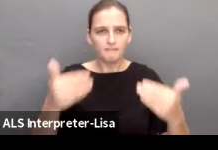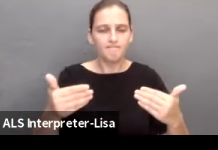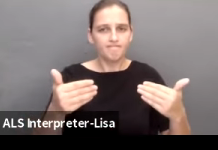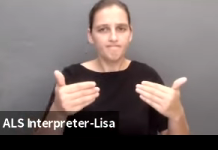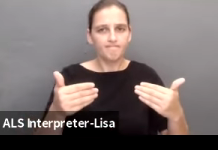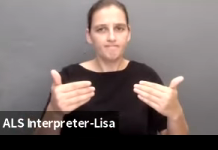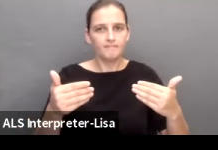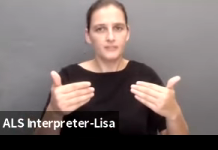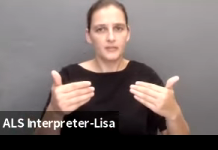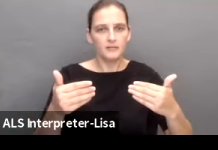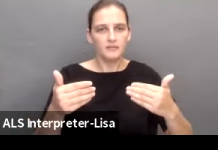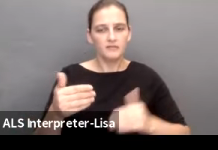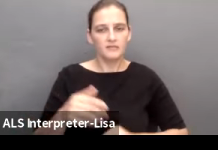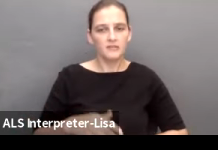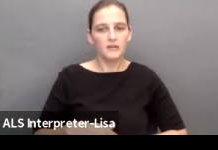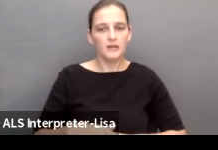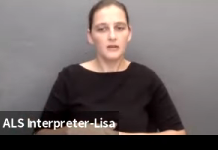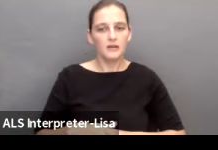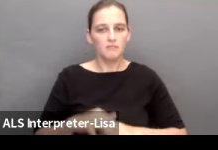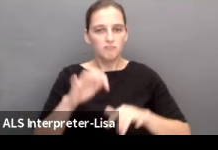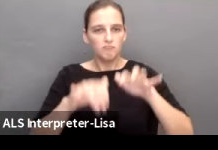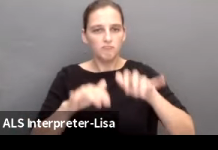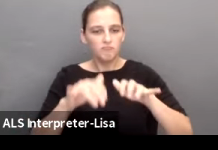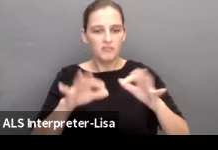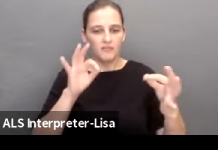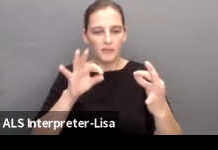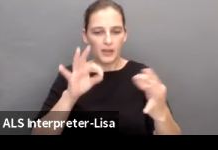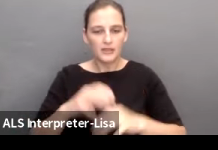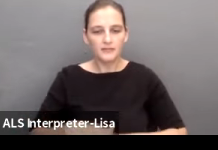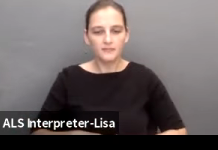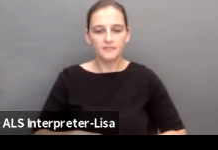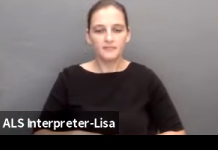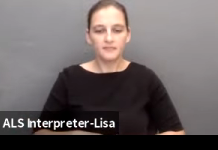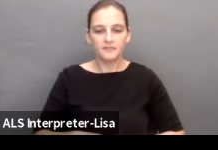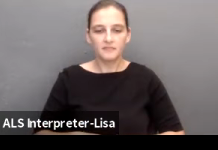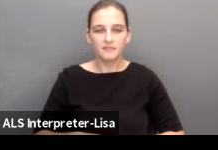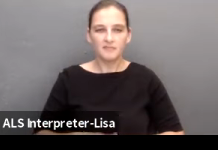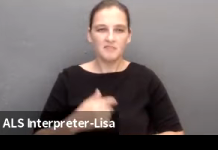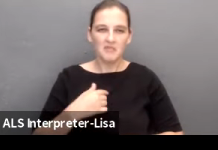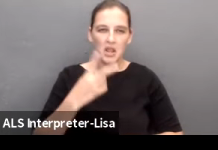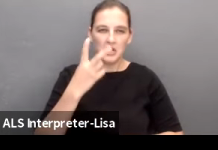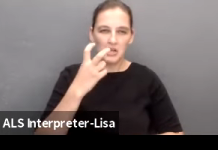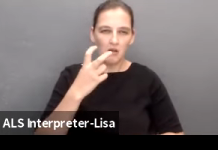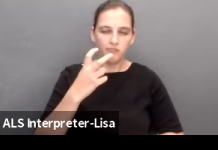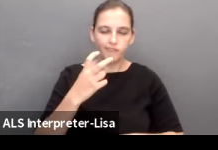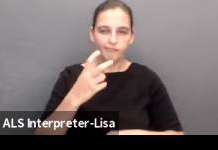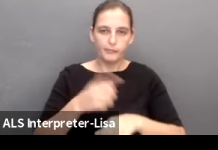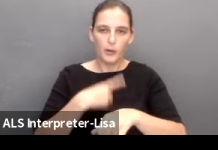minutes and complete our feedback survey. I doubt if it will even take you that long,